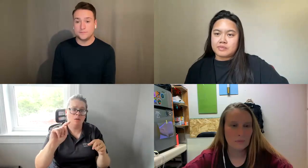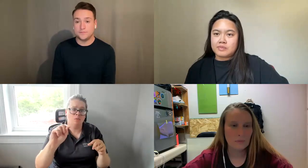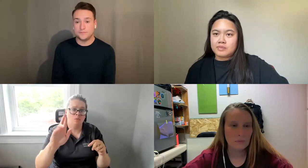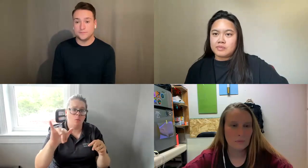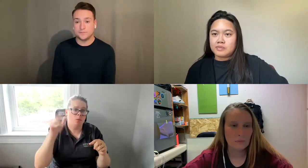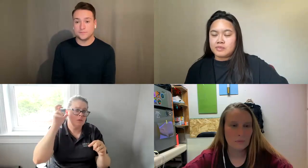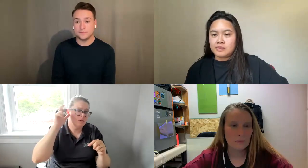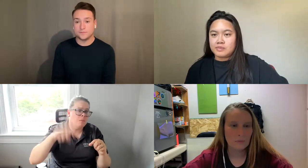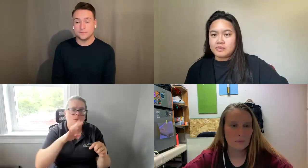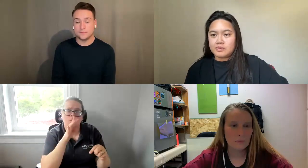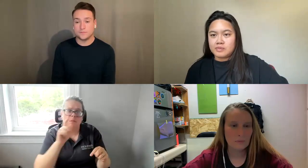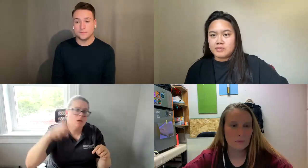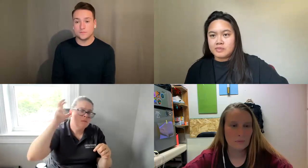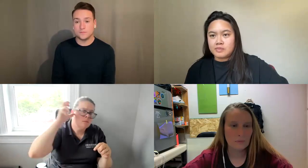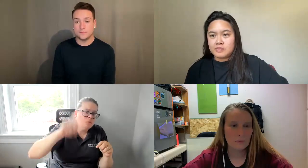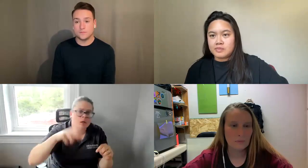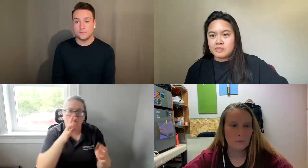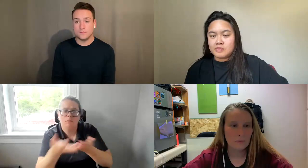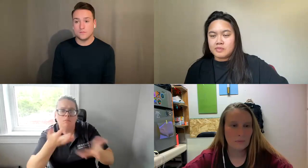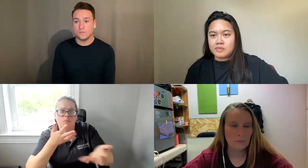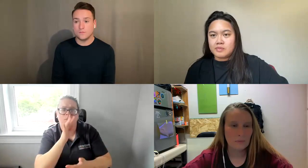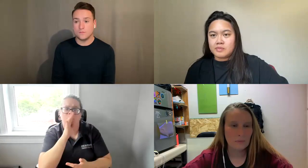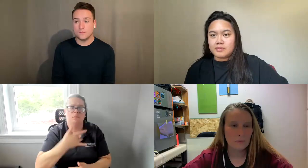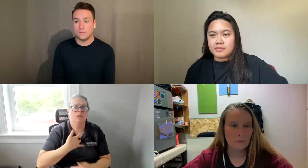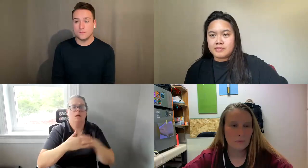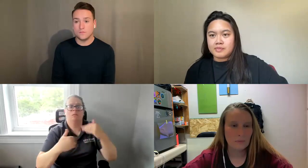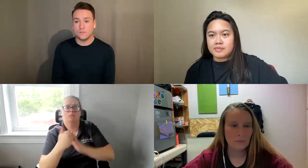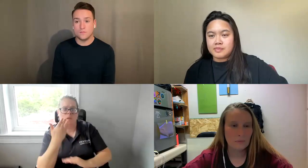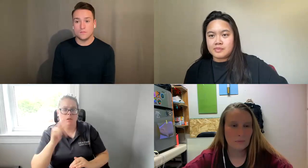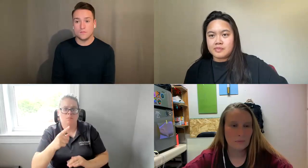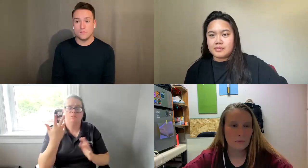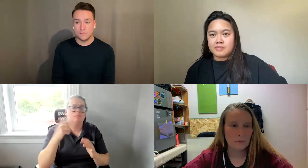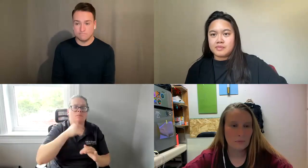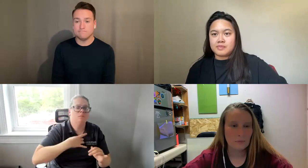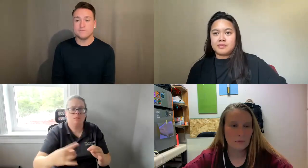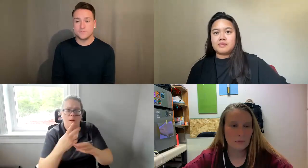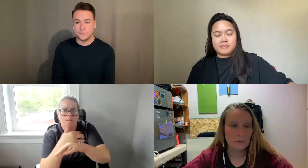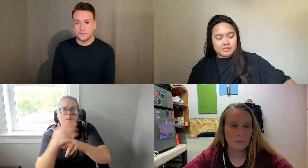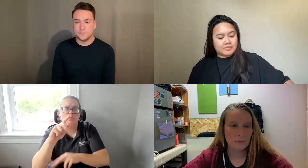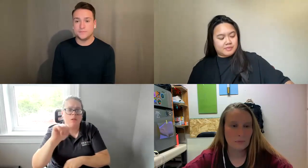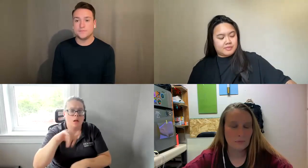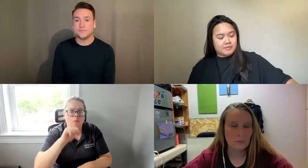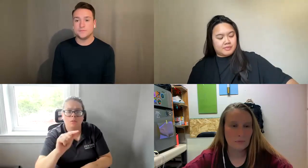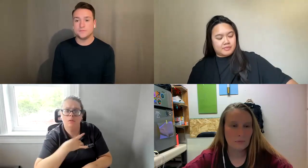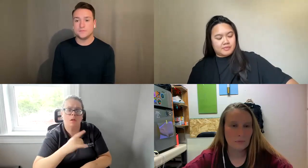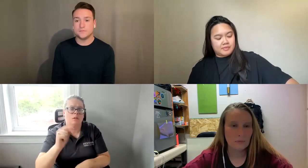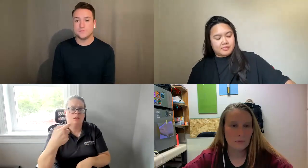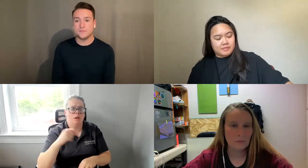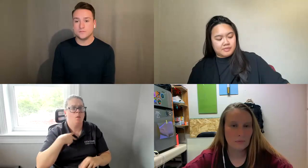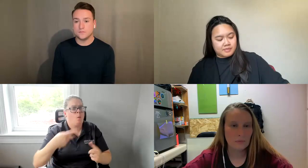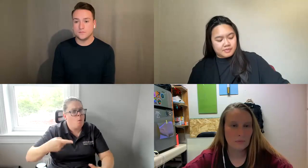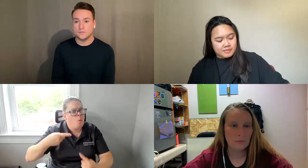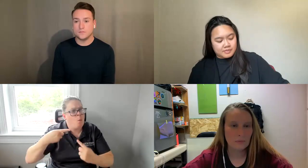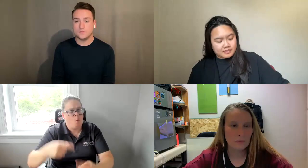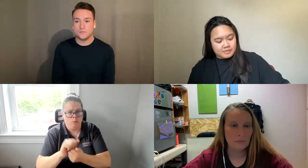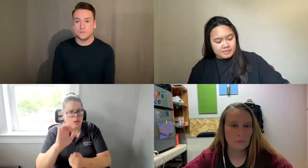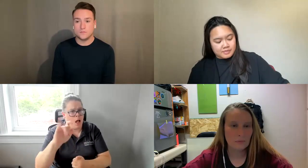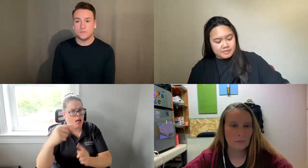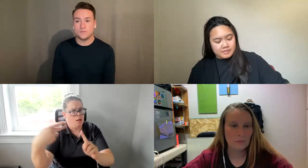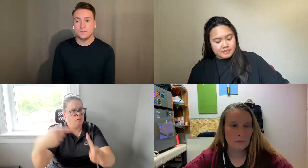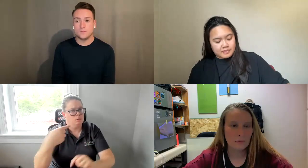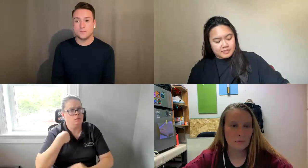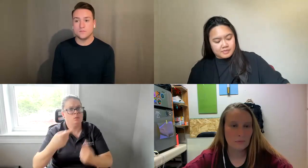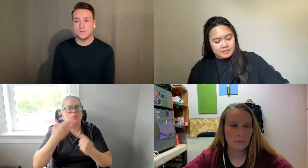There are people auditorily based and they can't find other ways to communicate with